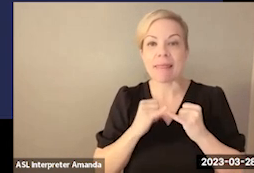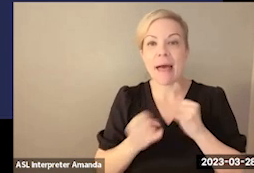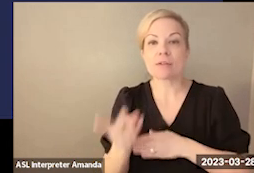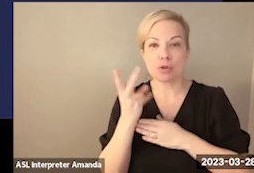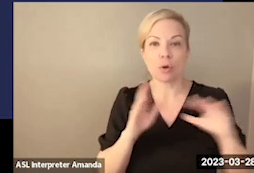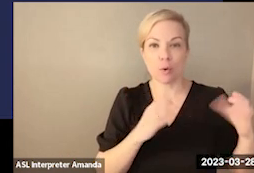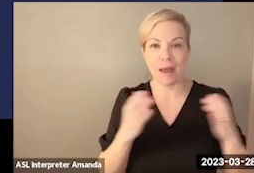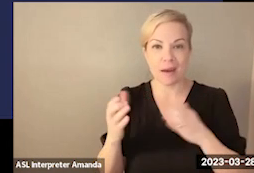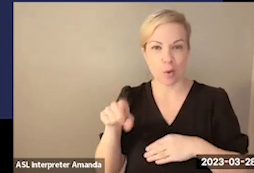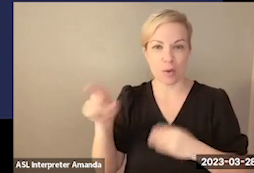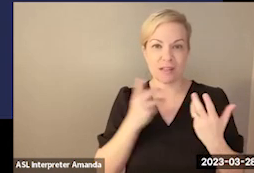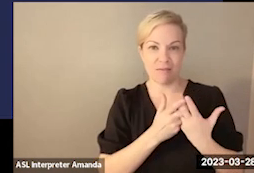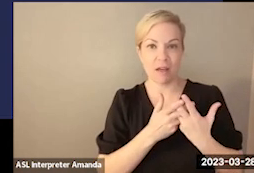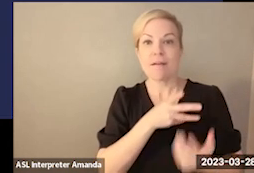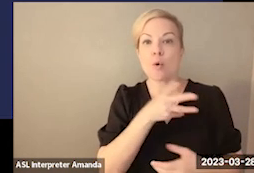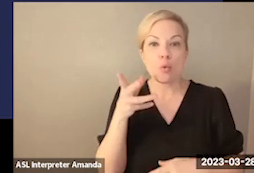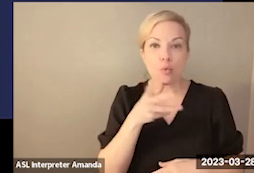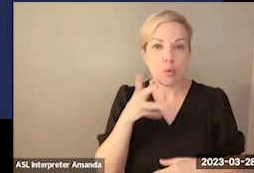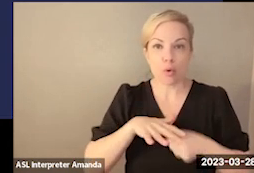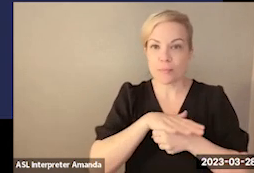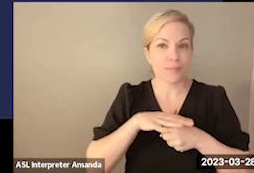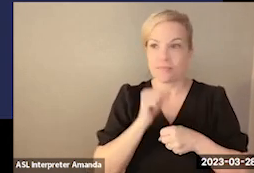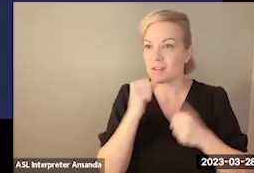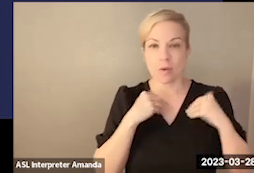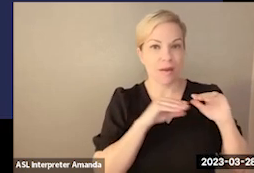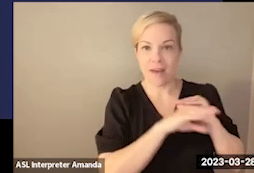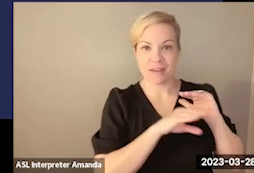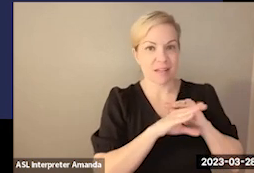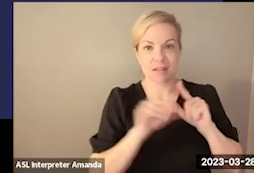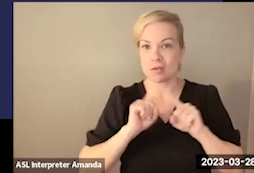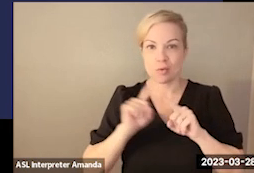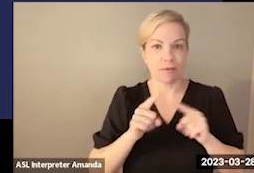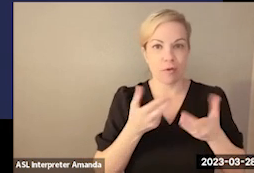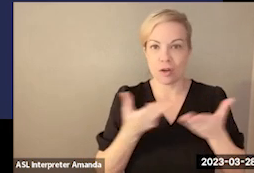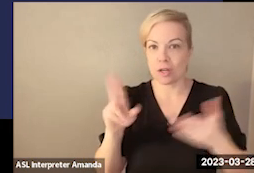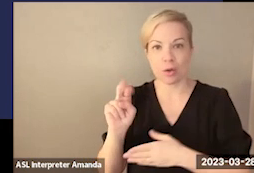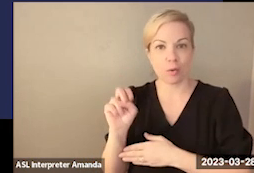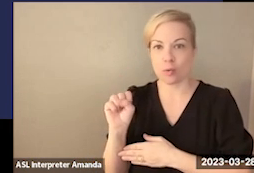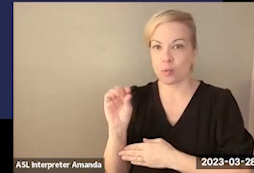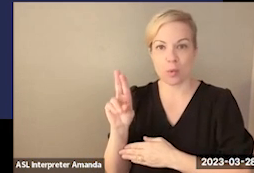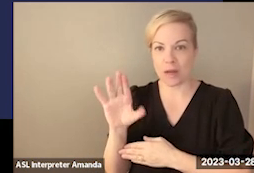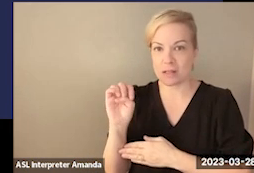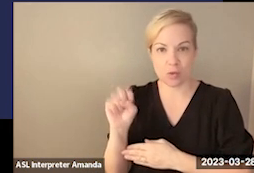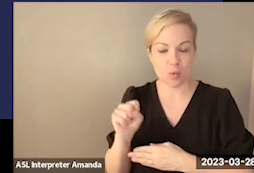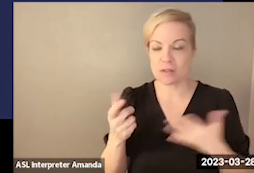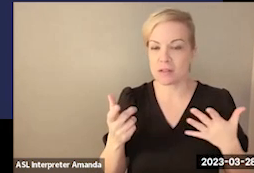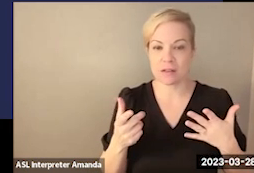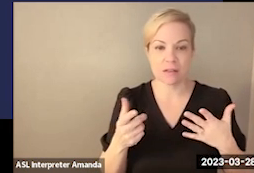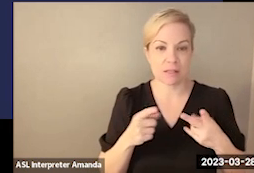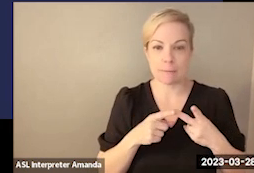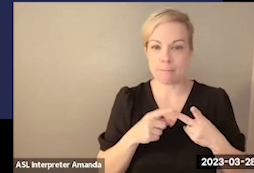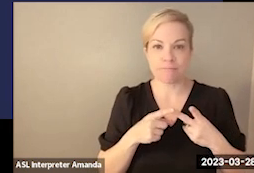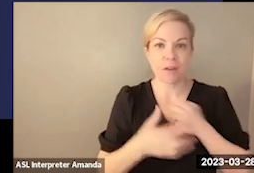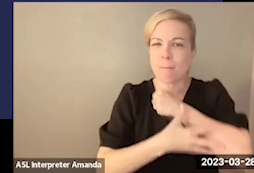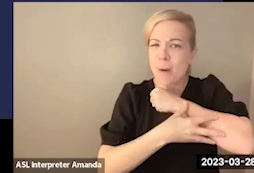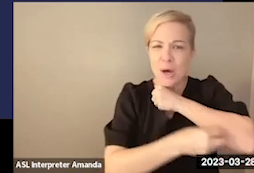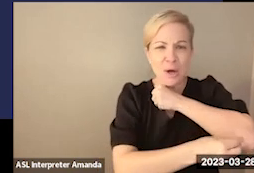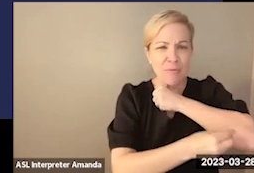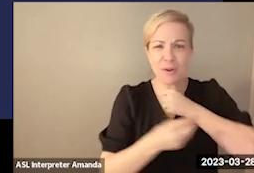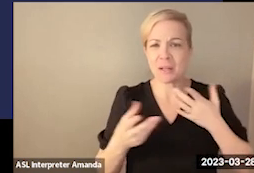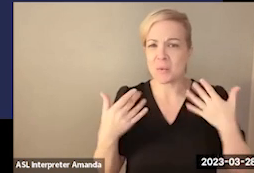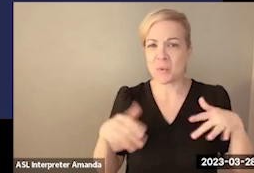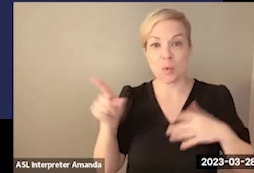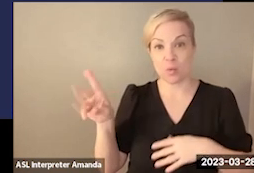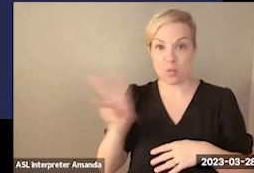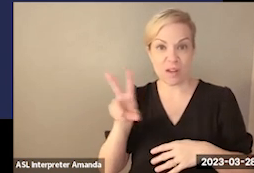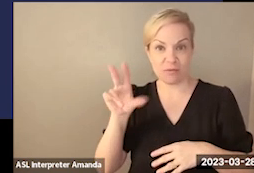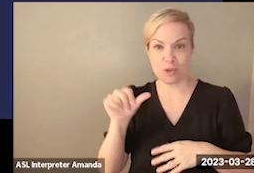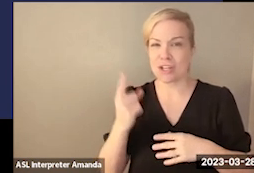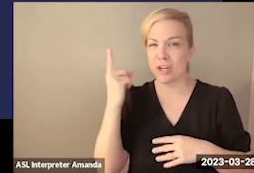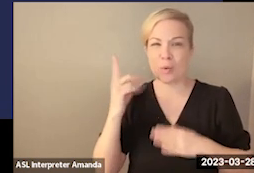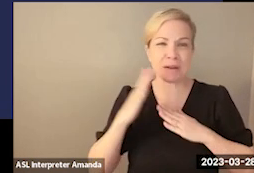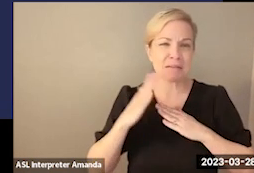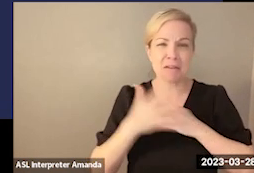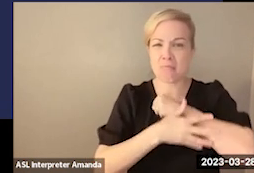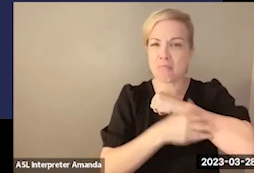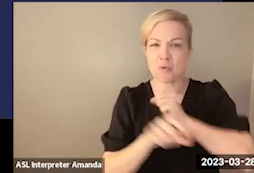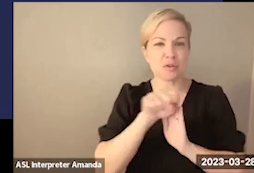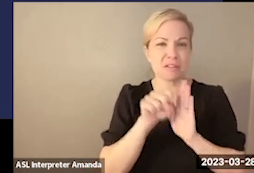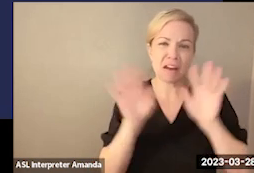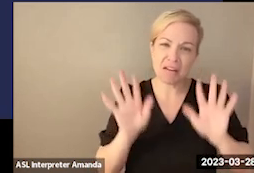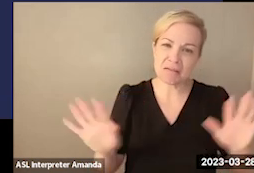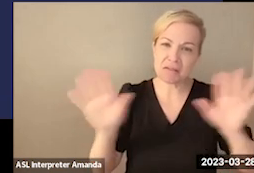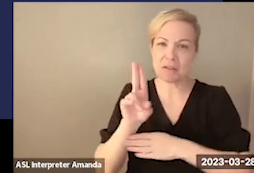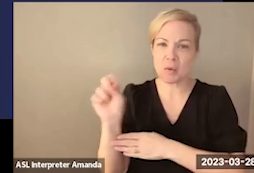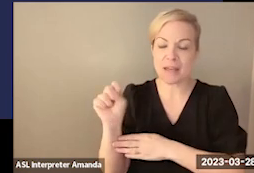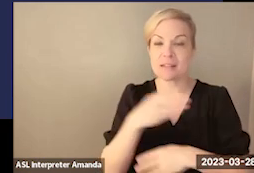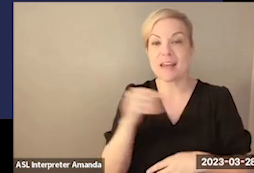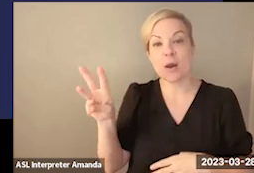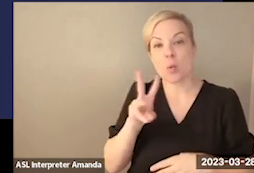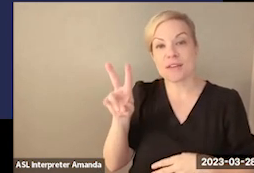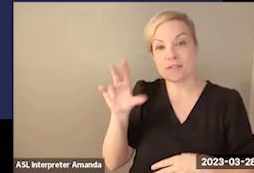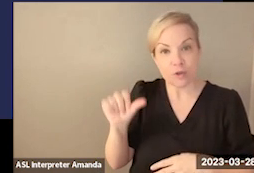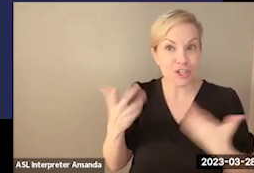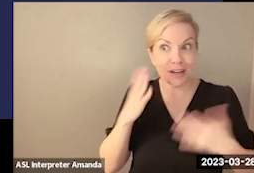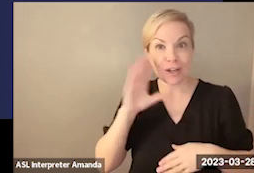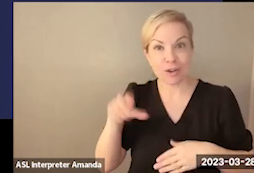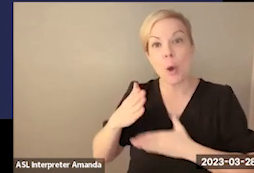Debbie Stine, Science & Technology Policy Academy: where they're in rural areas, which means they don't have a lot of access to to resources. And then also they're in poverty, because it's one of the poorest states in the country, and this is, you know, West Virginia is a mixed story. So it's partly in the the southern part of the State.